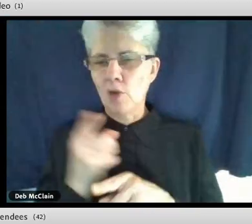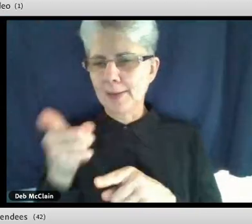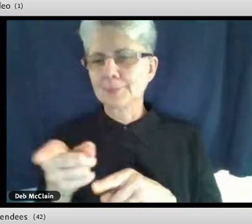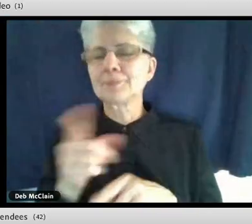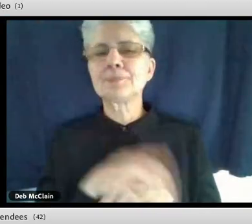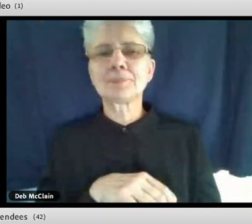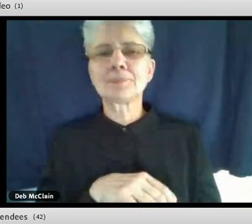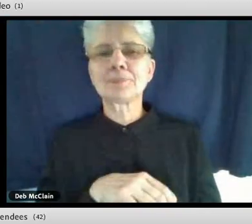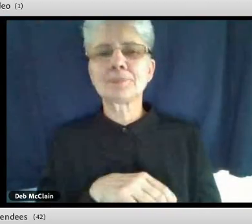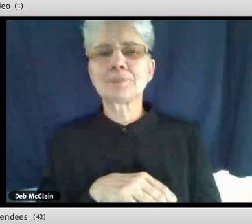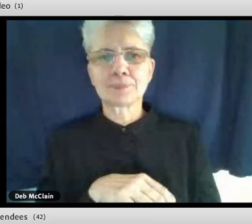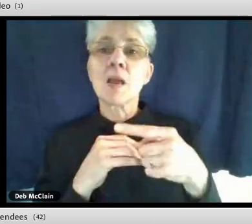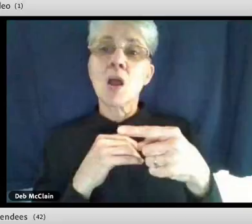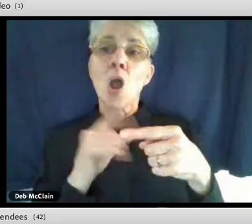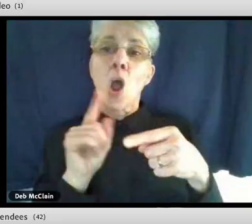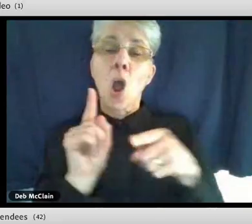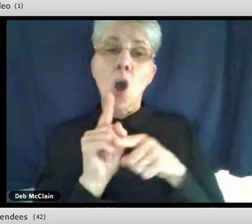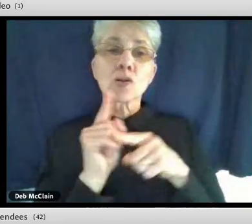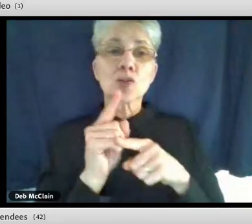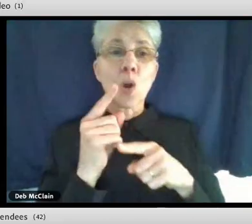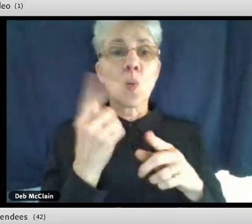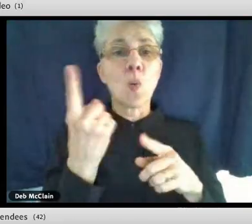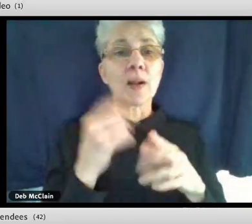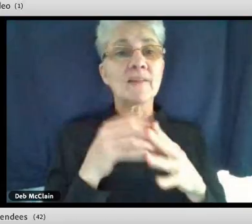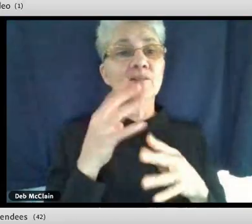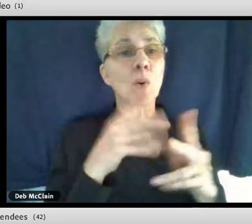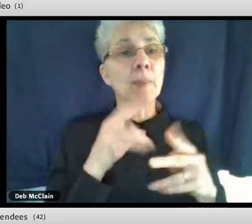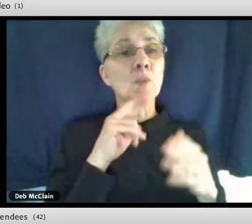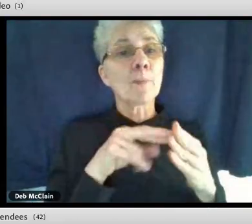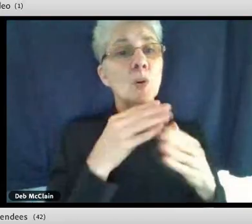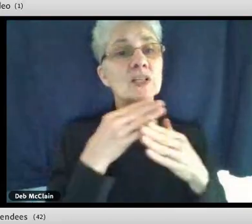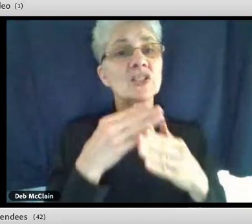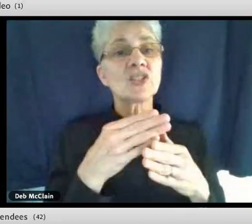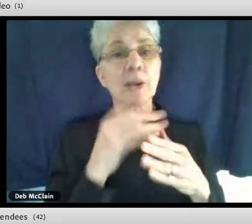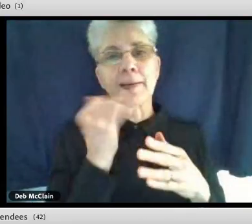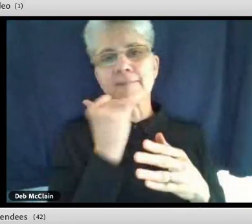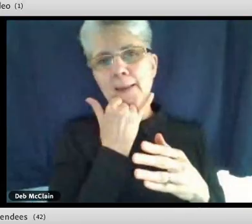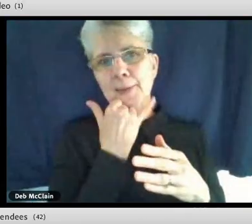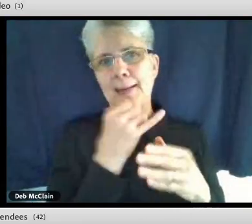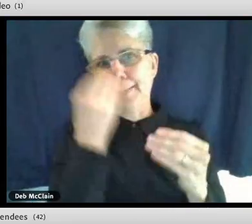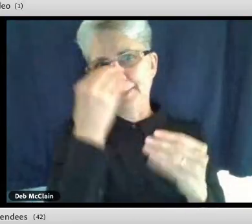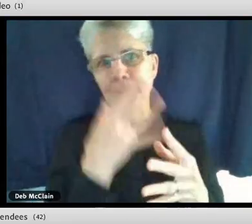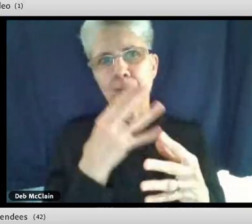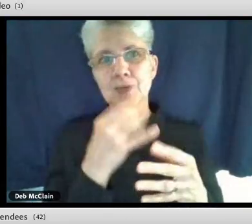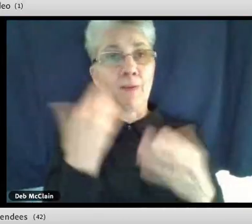Yeah. So we can show people what they don't need to know. Absolutely, Karen, and also one in four people report